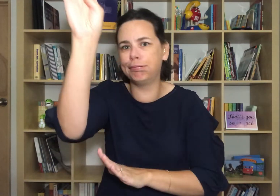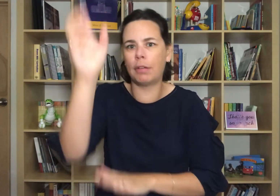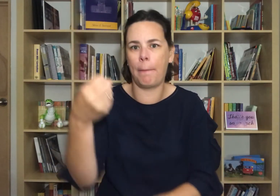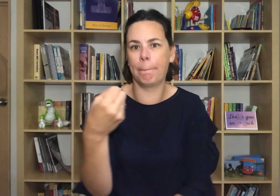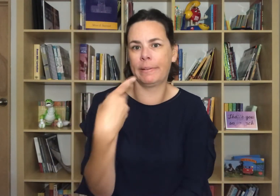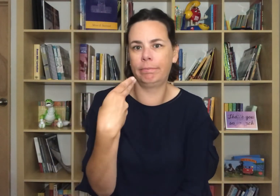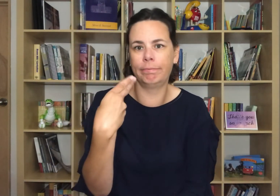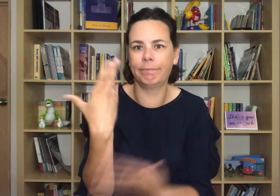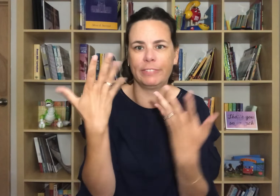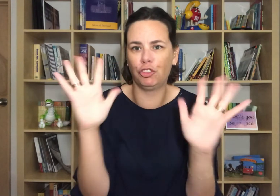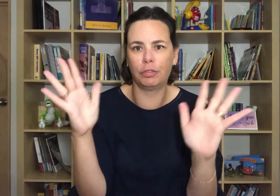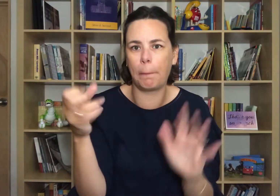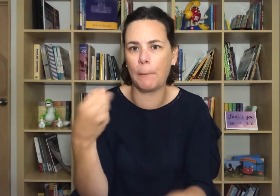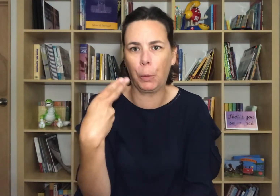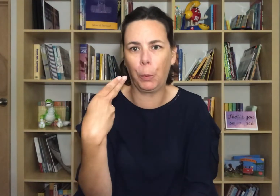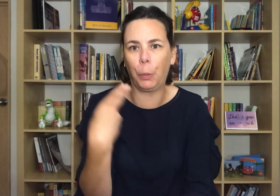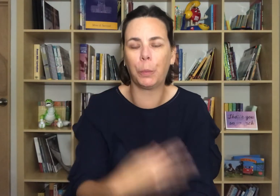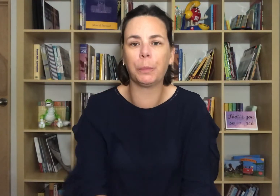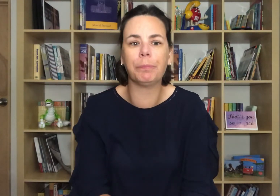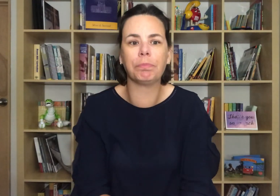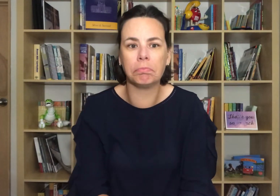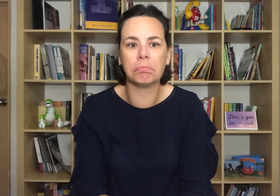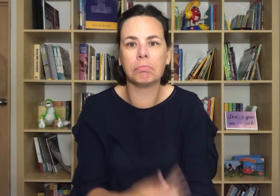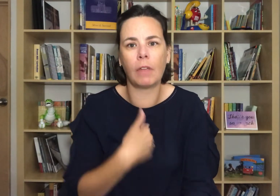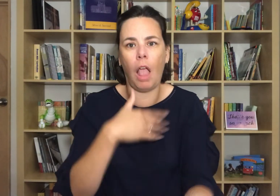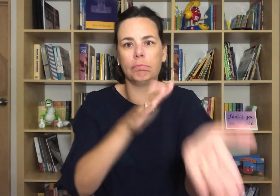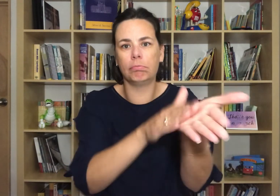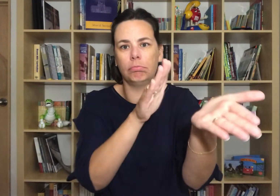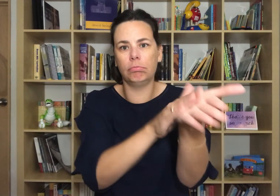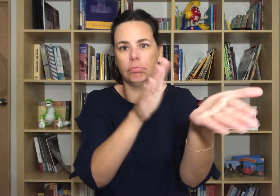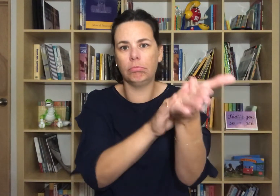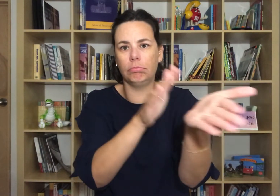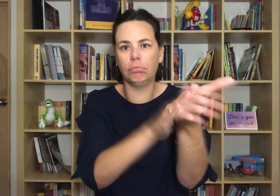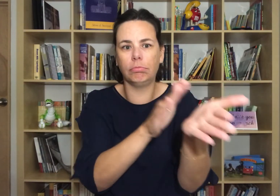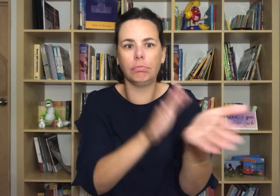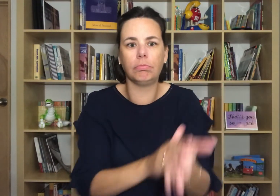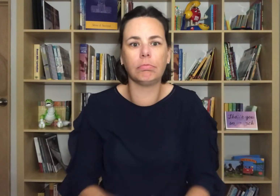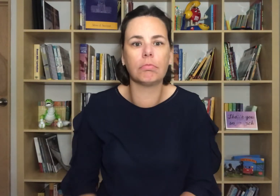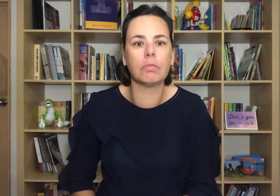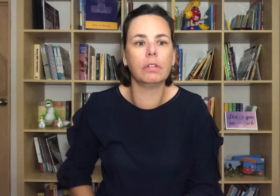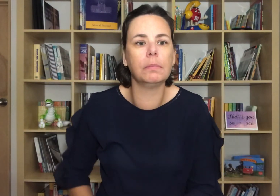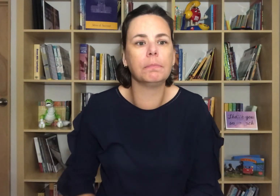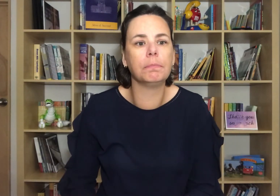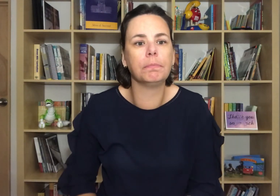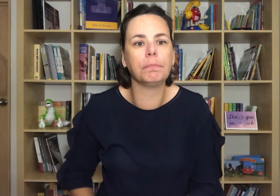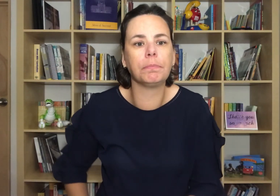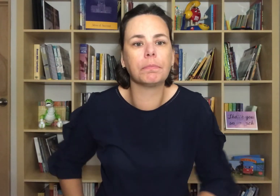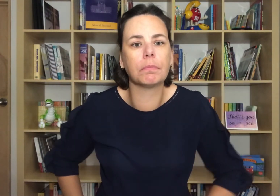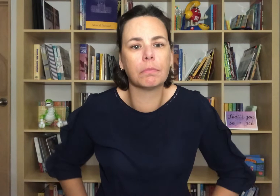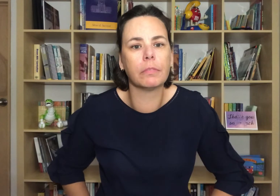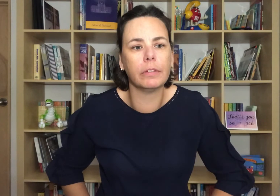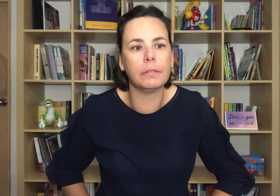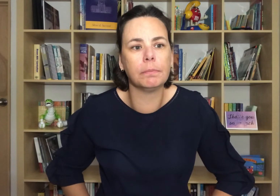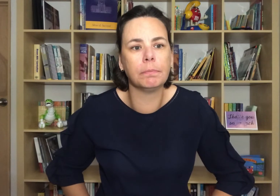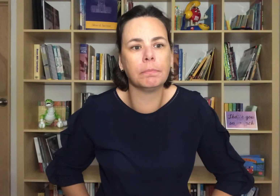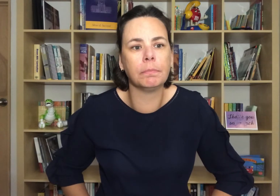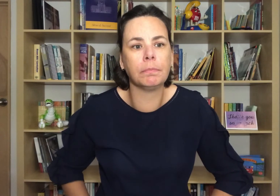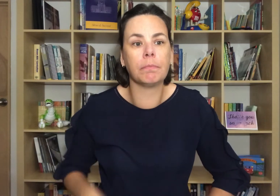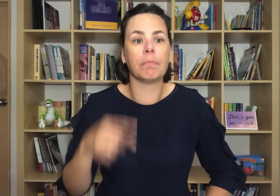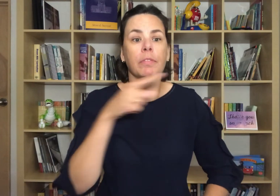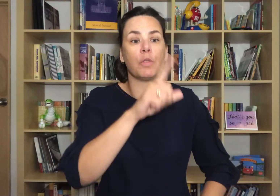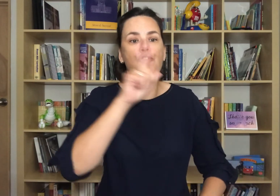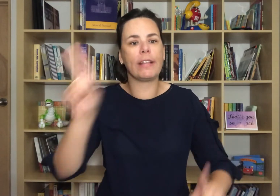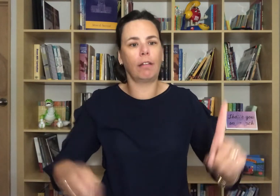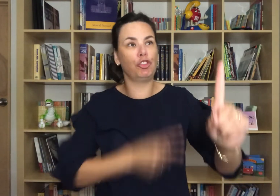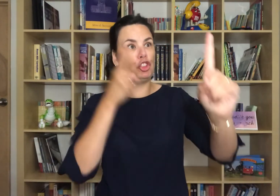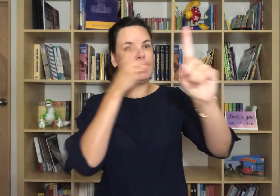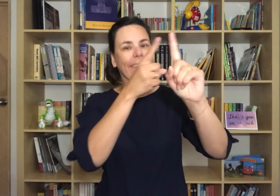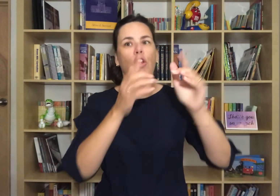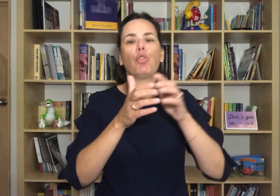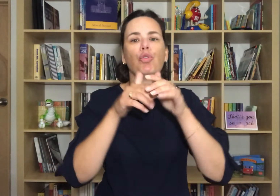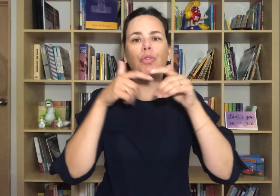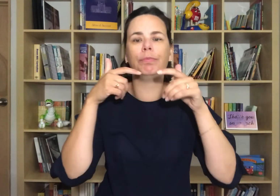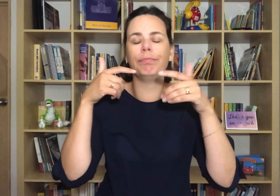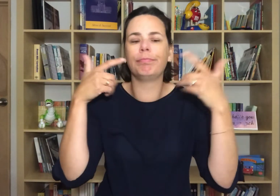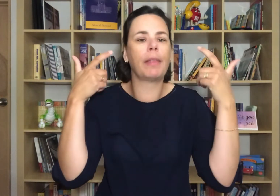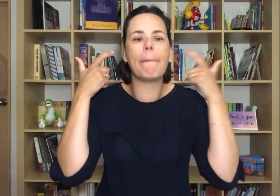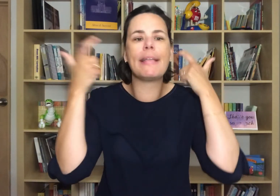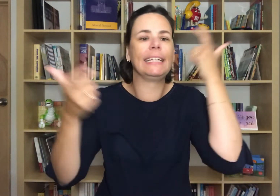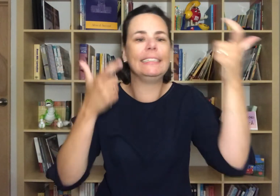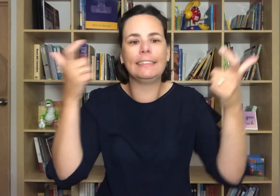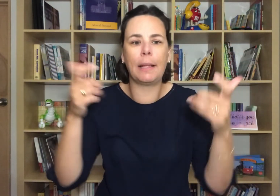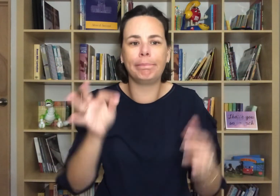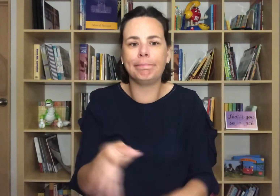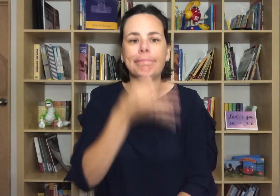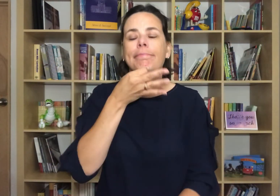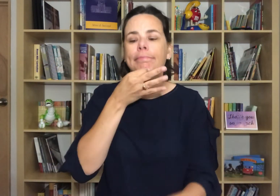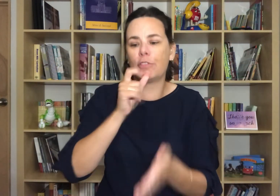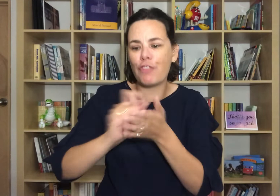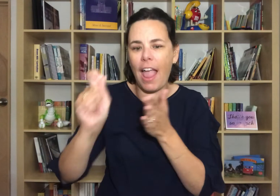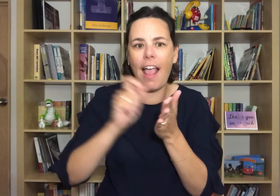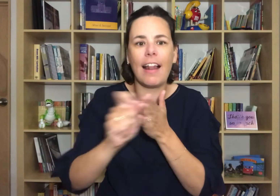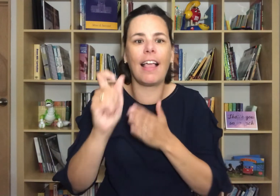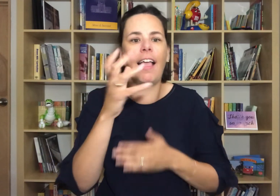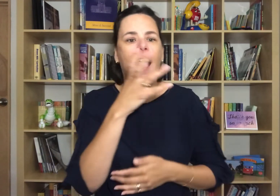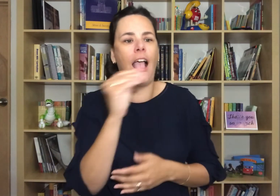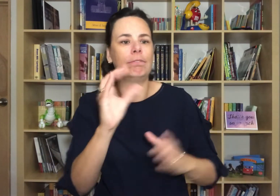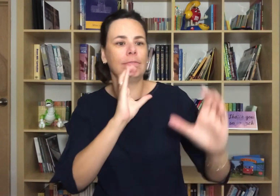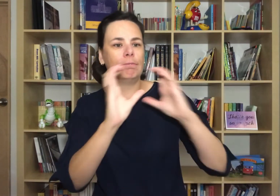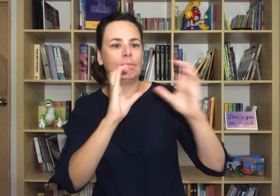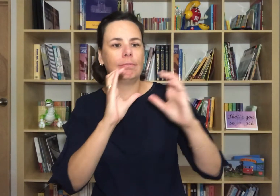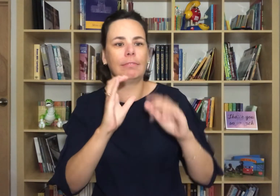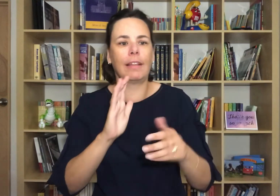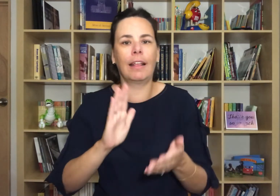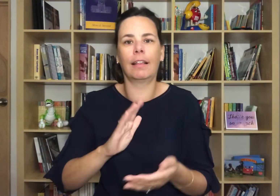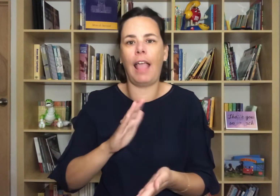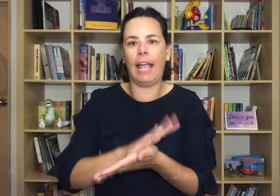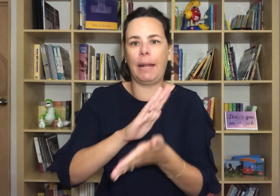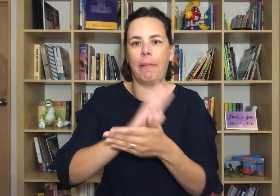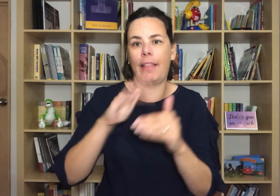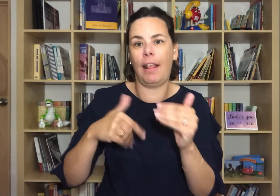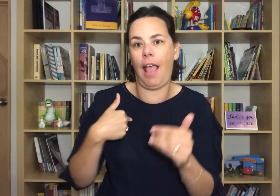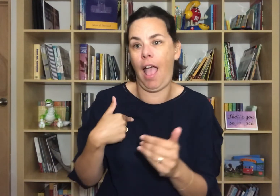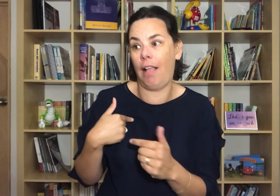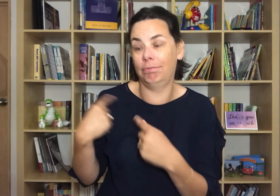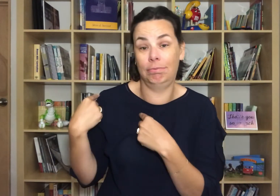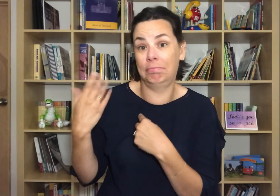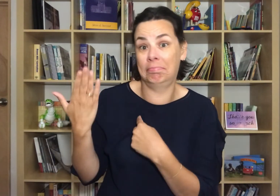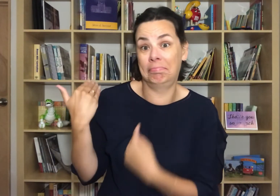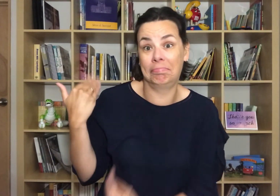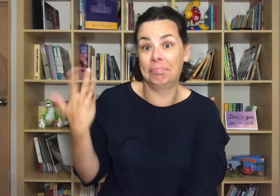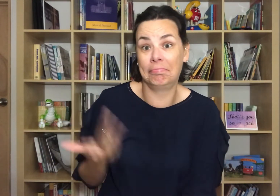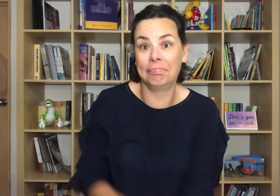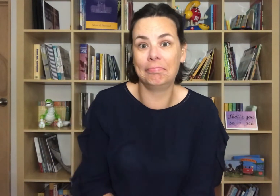These students are achieving greater mastery in writing and communication academically than I ever have.